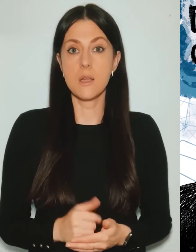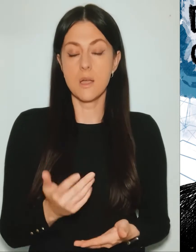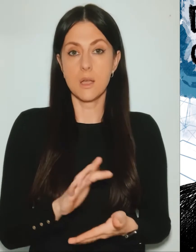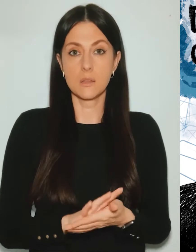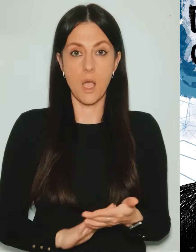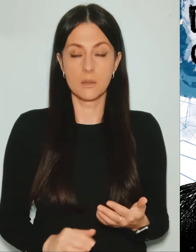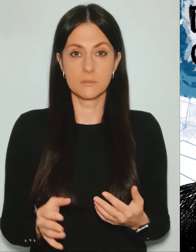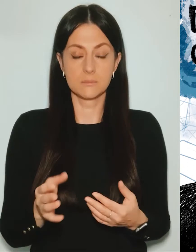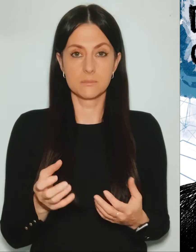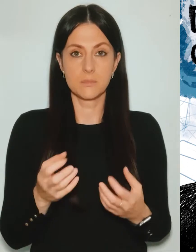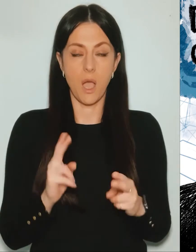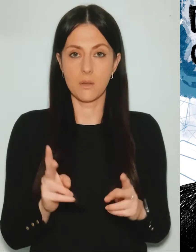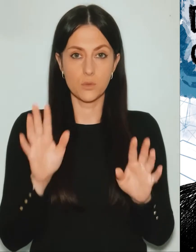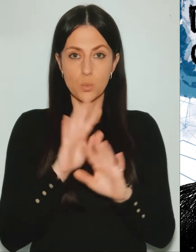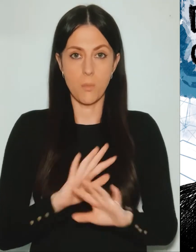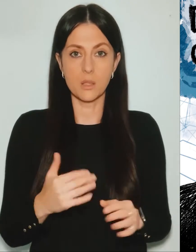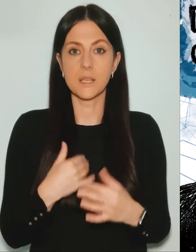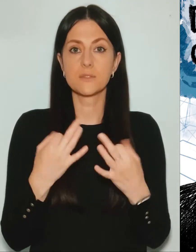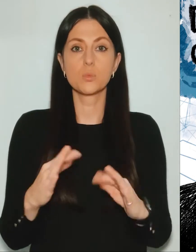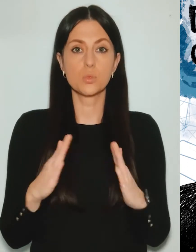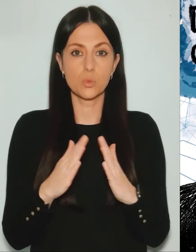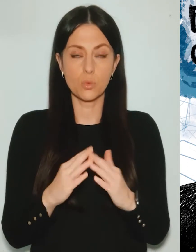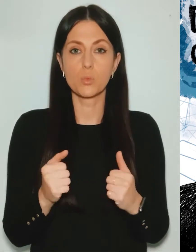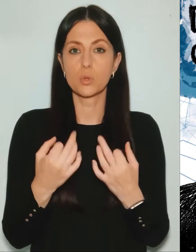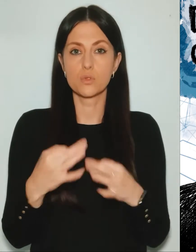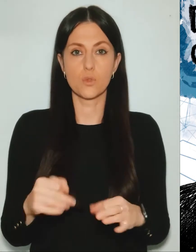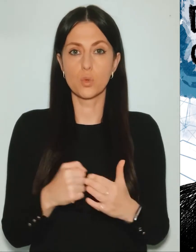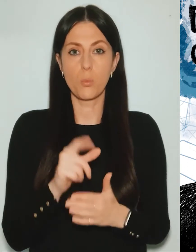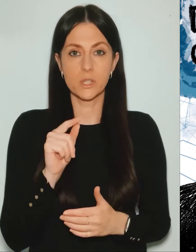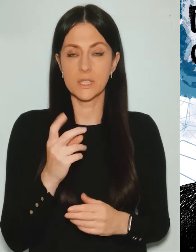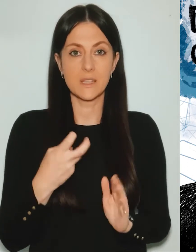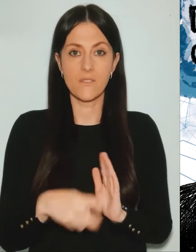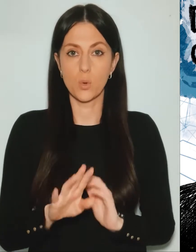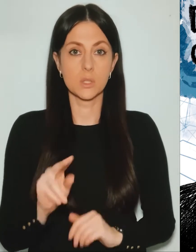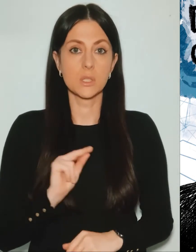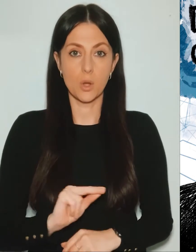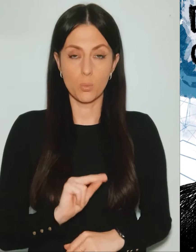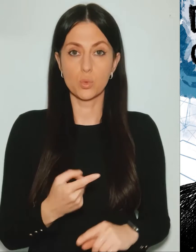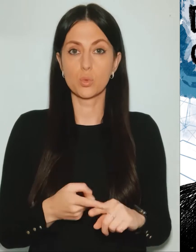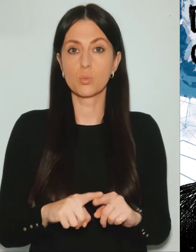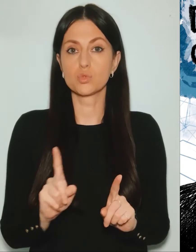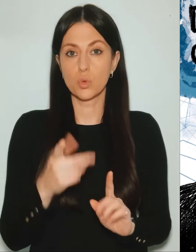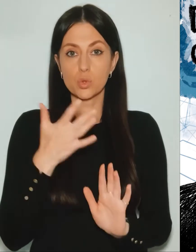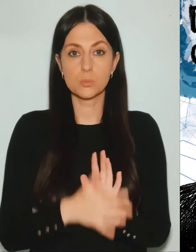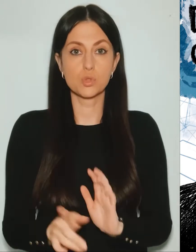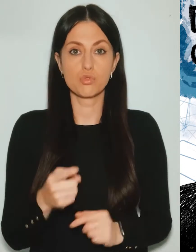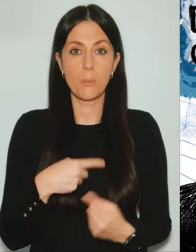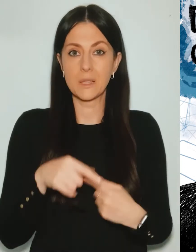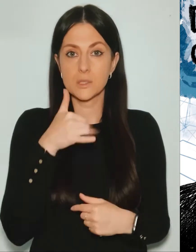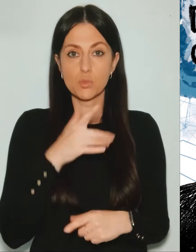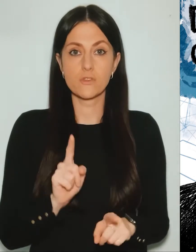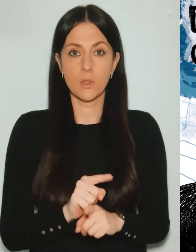We were sent home and allowed not to come to work until Monday because they understood that we would not be able to work in this state.